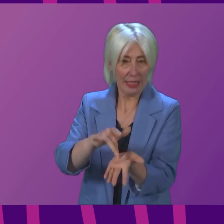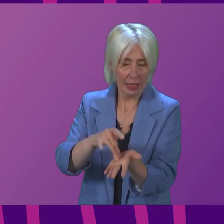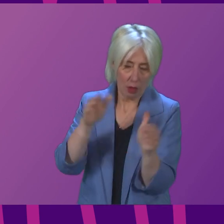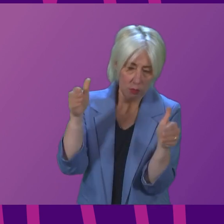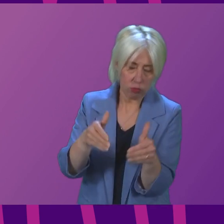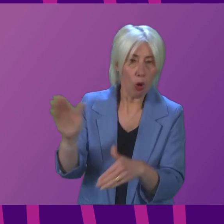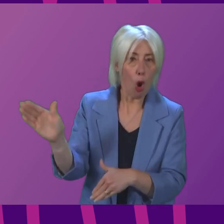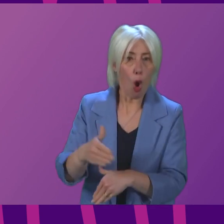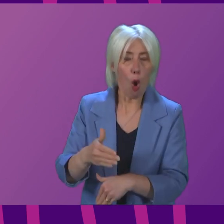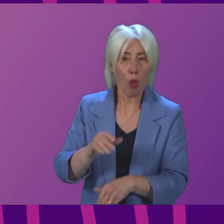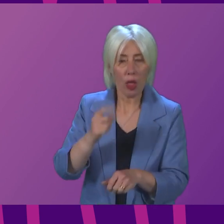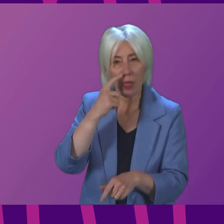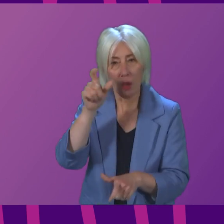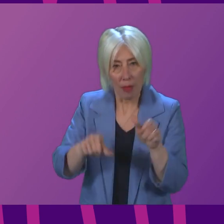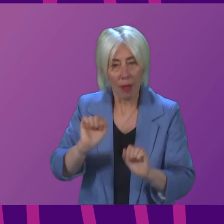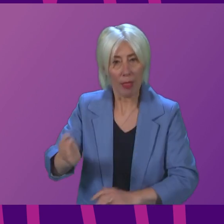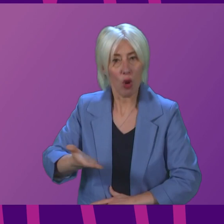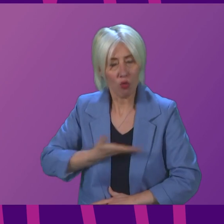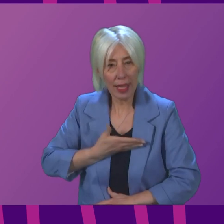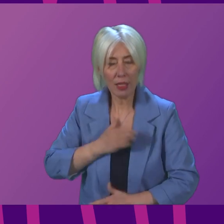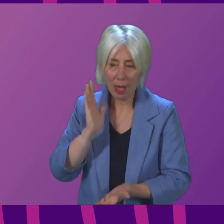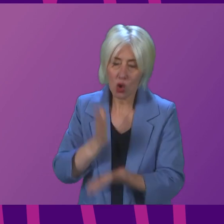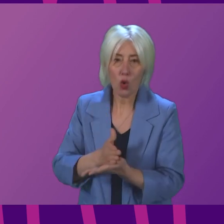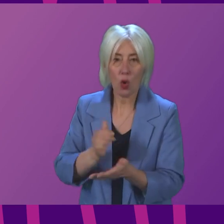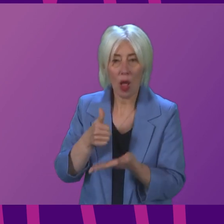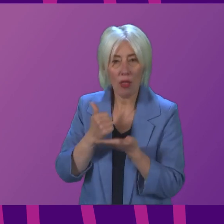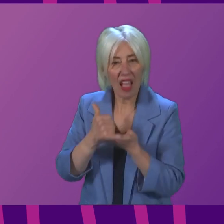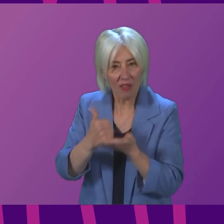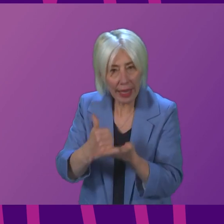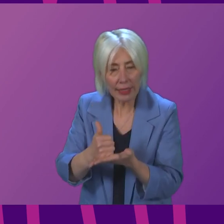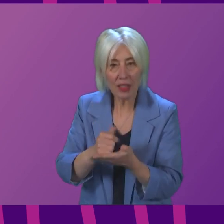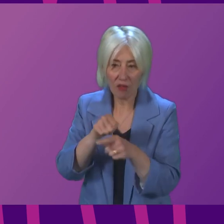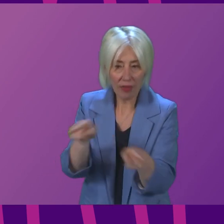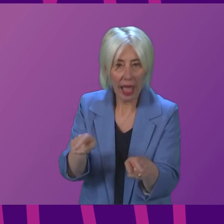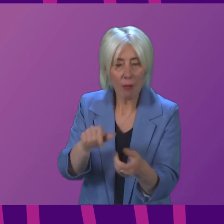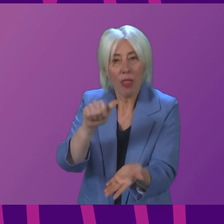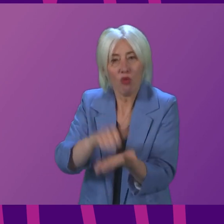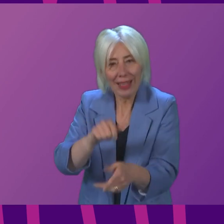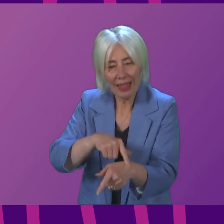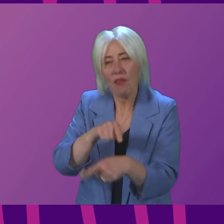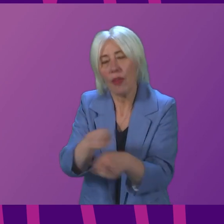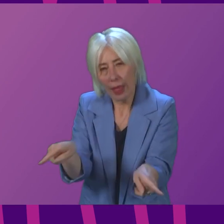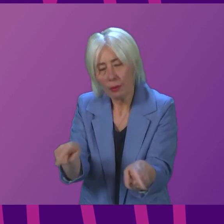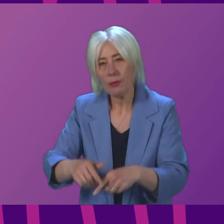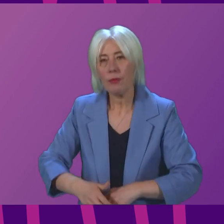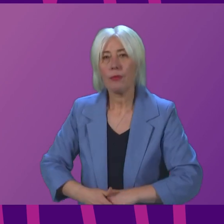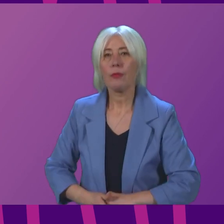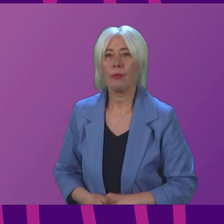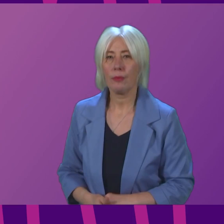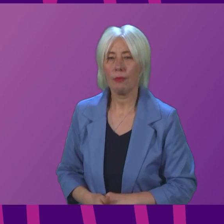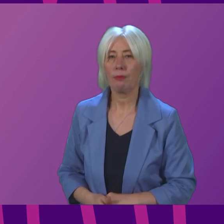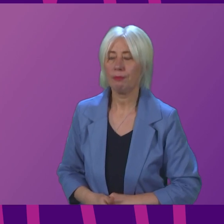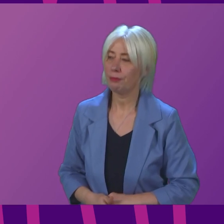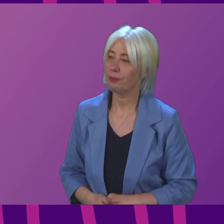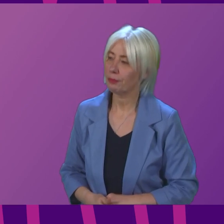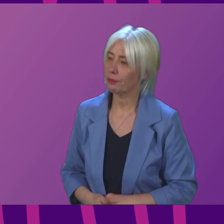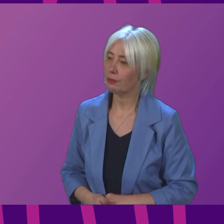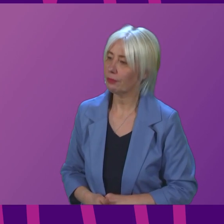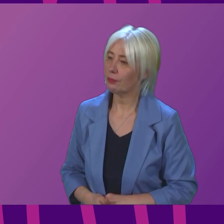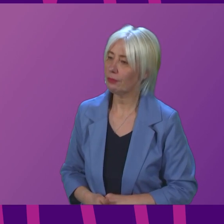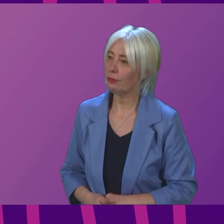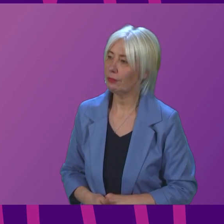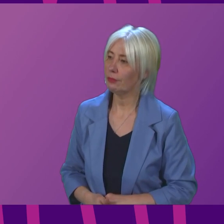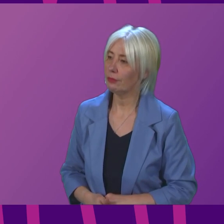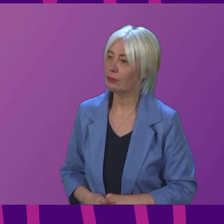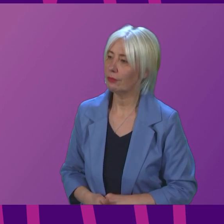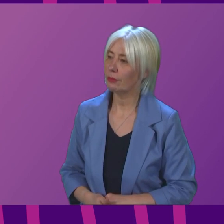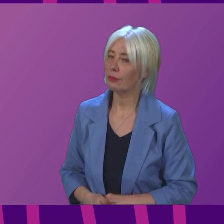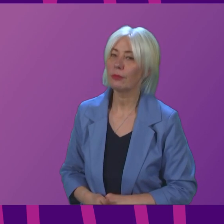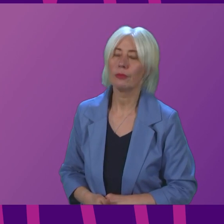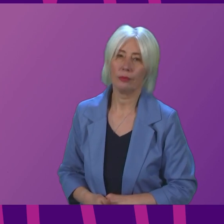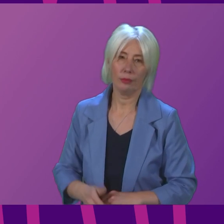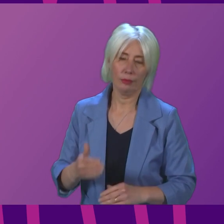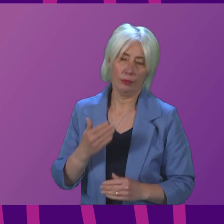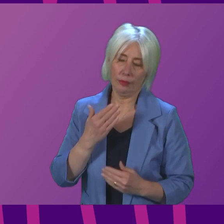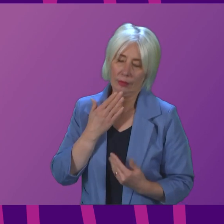young people to get the advice that they need at the time that is right for them.